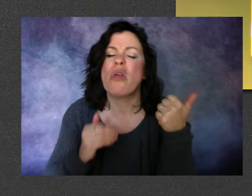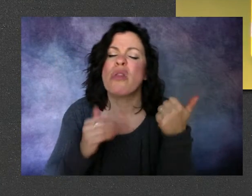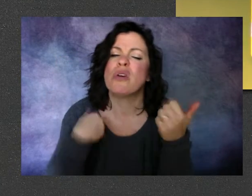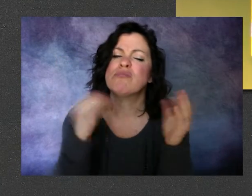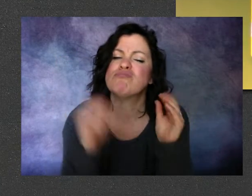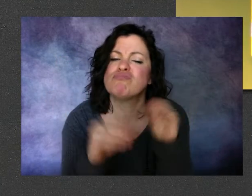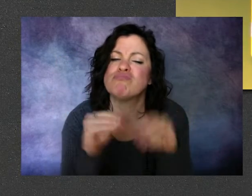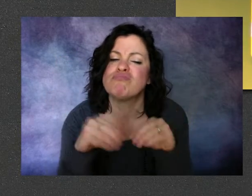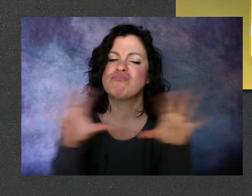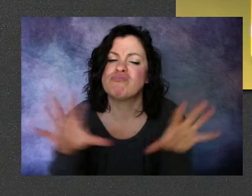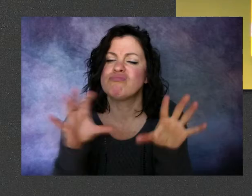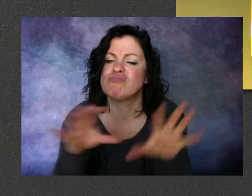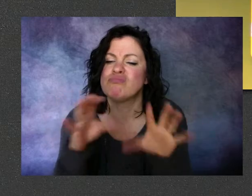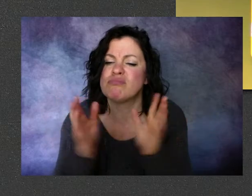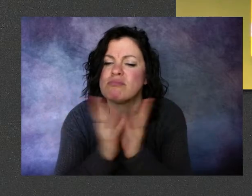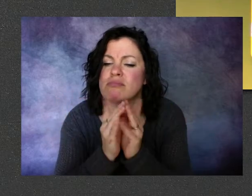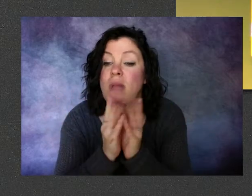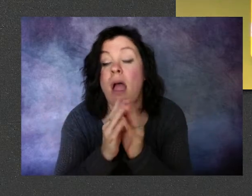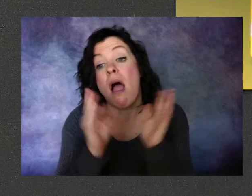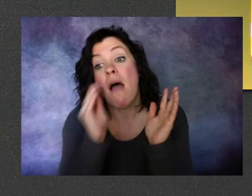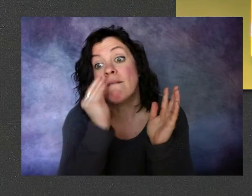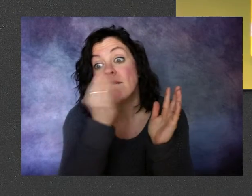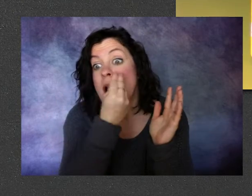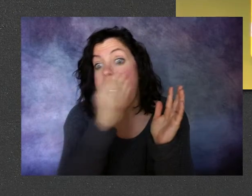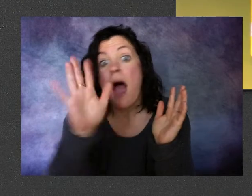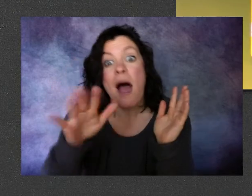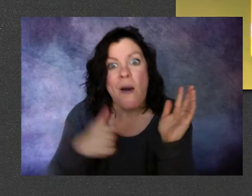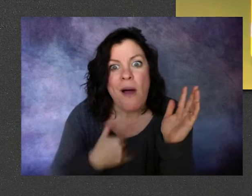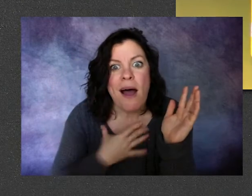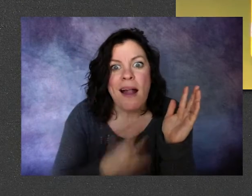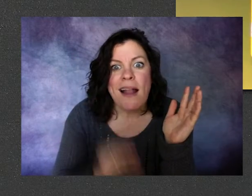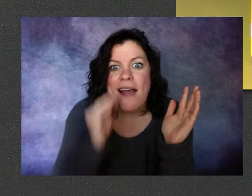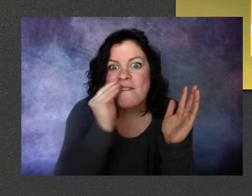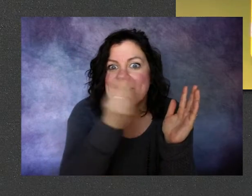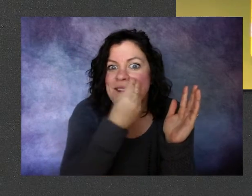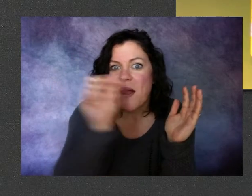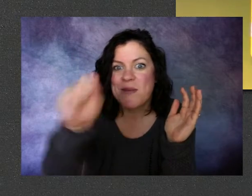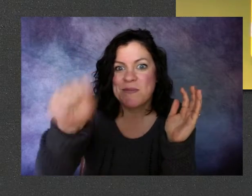What else do you think I should put on there? Did someone say a flower? I like flowers, sure!